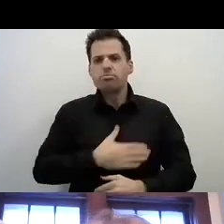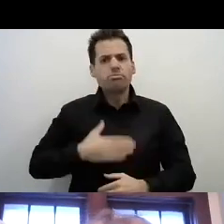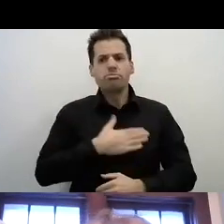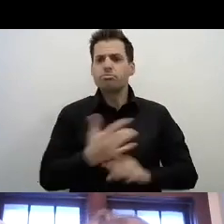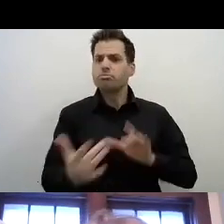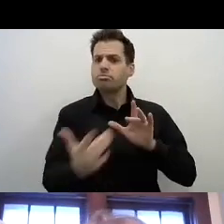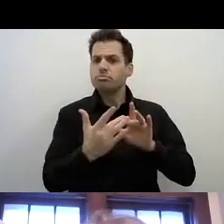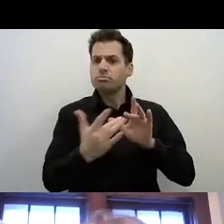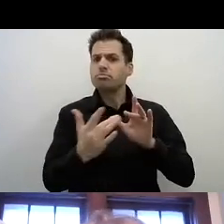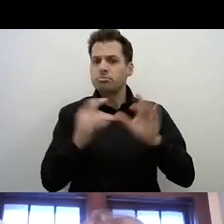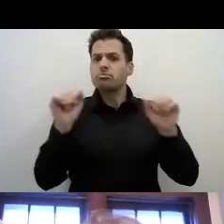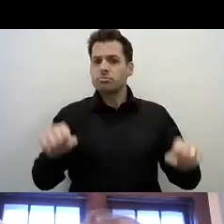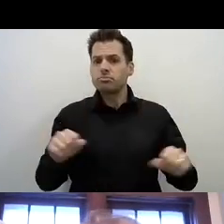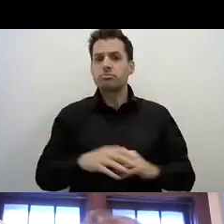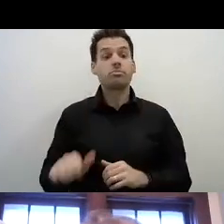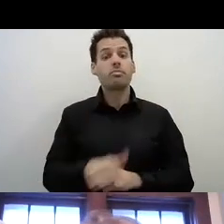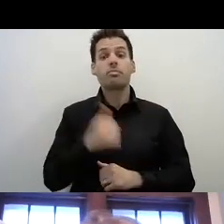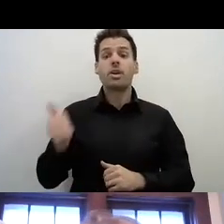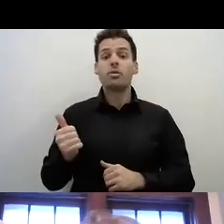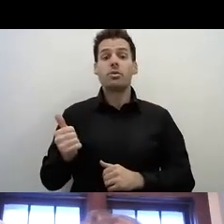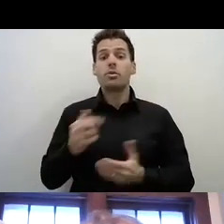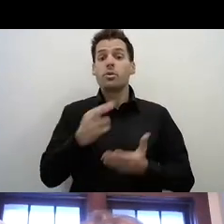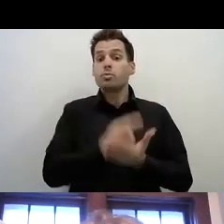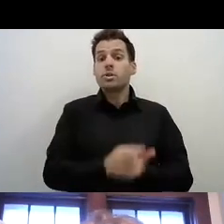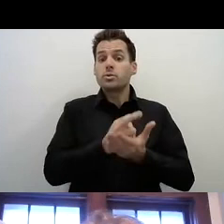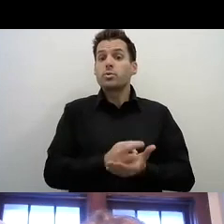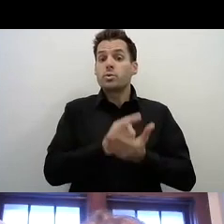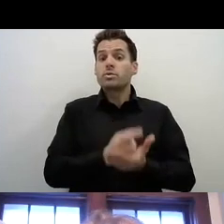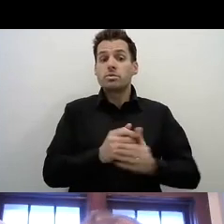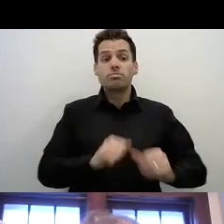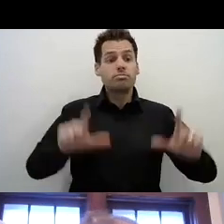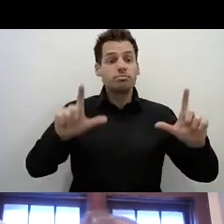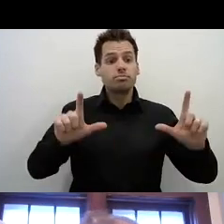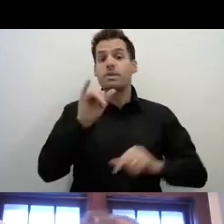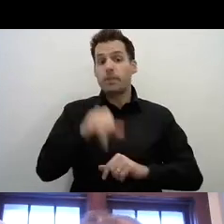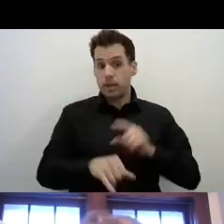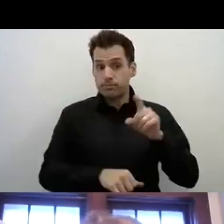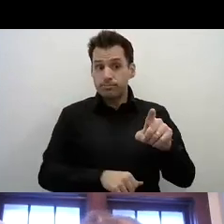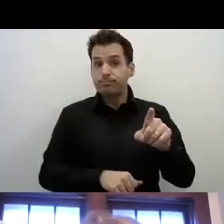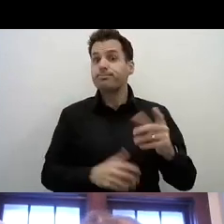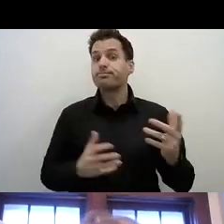some other slides with resources that maybe we can share for instance lots of people in the early